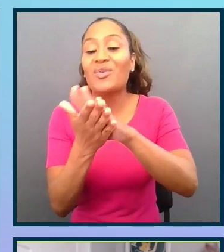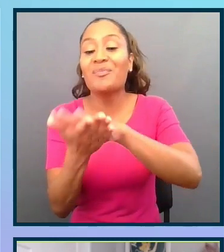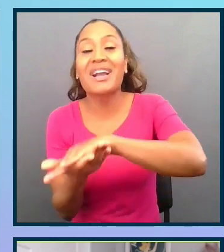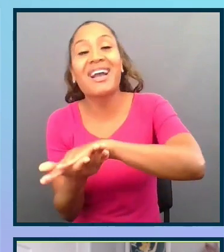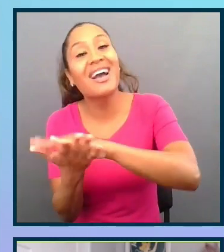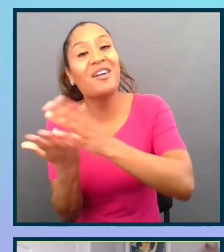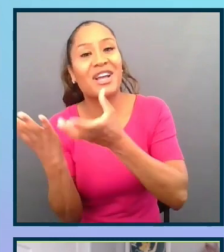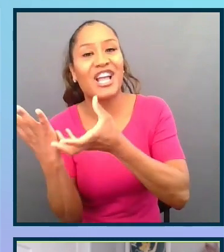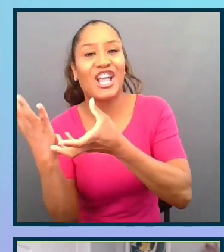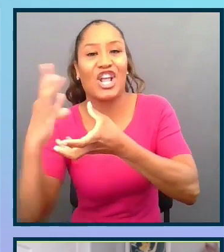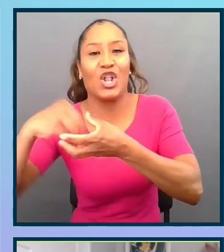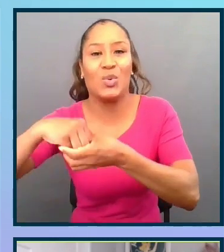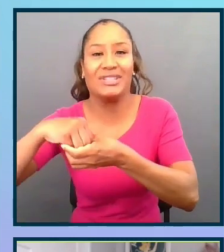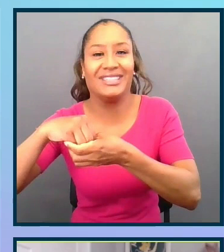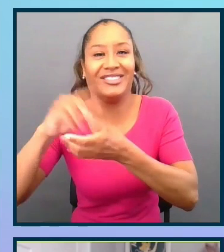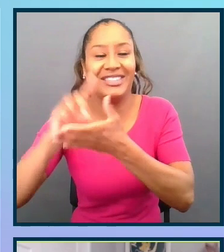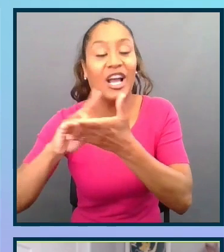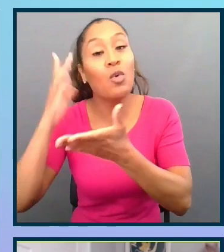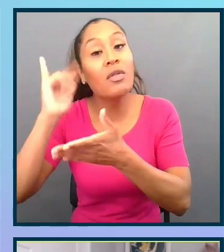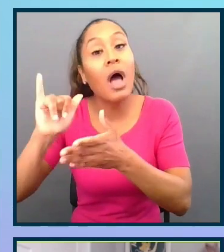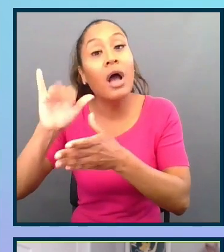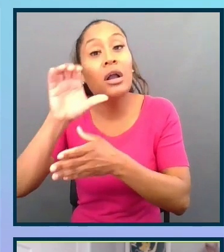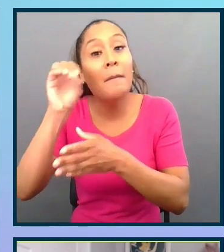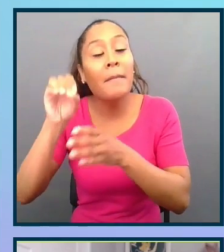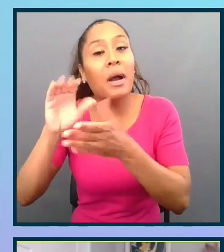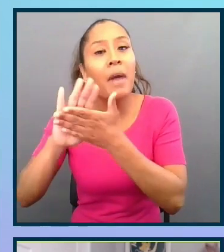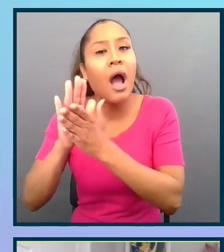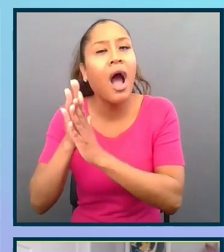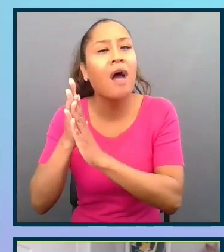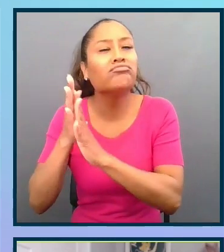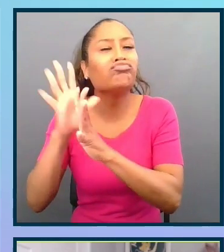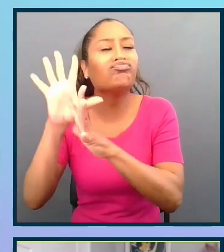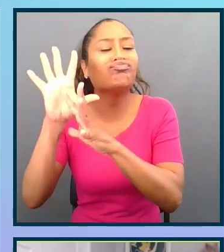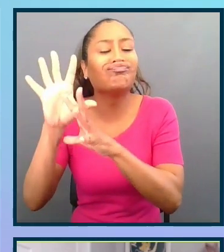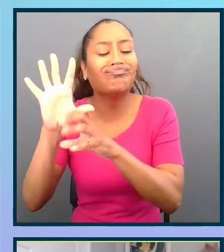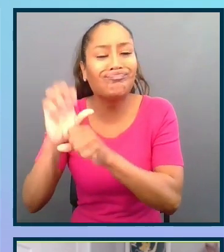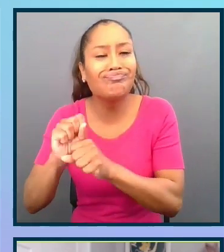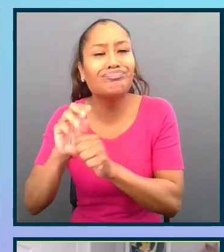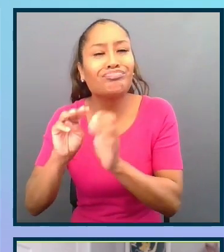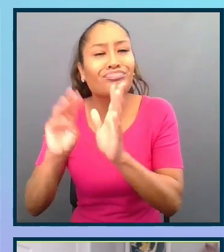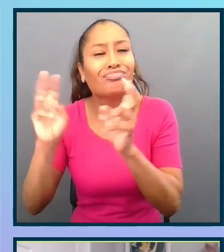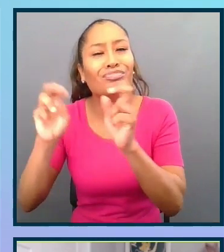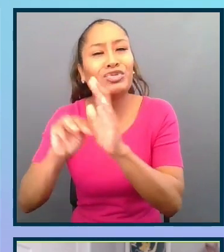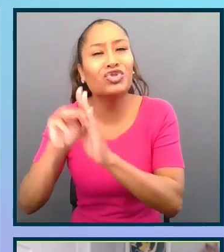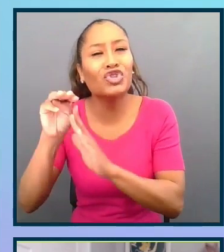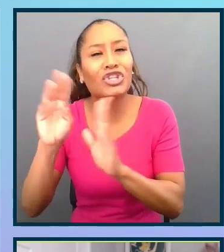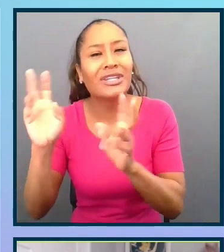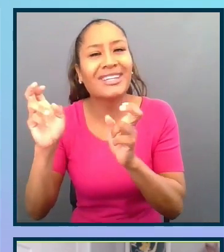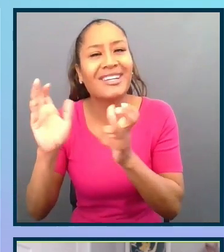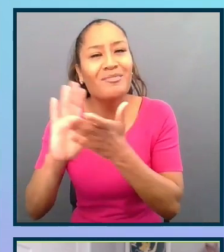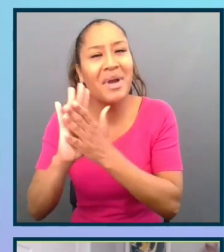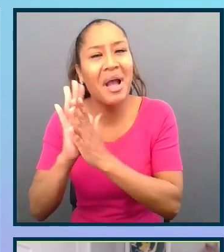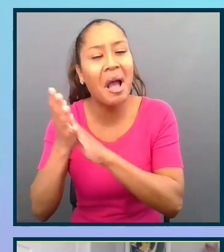but an organization has matured their accessibility practice to move beyond basic considerations